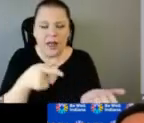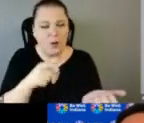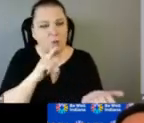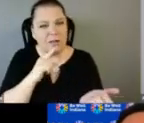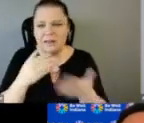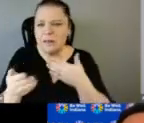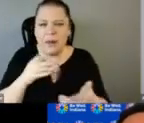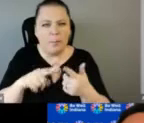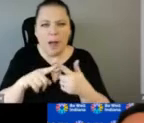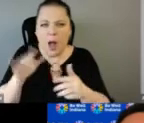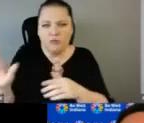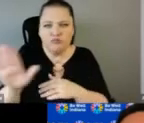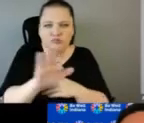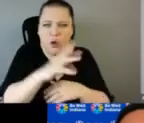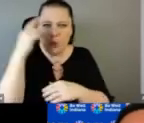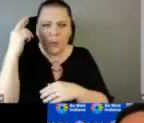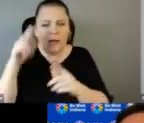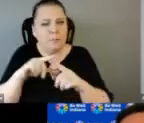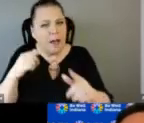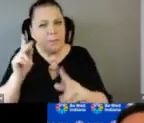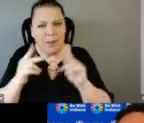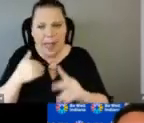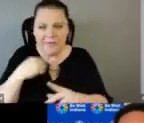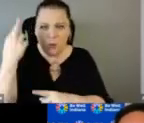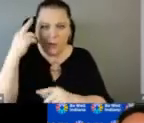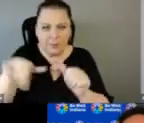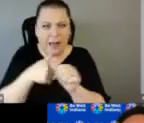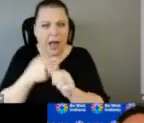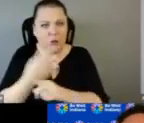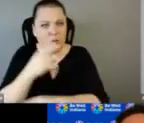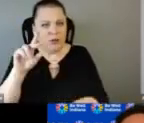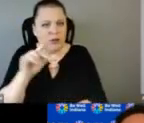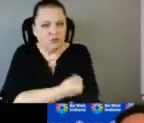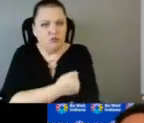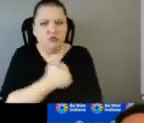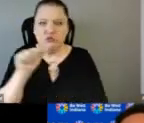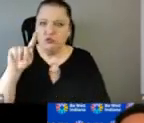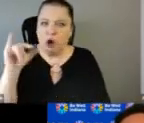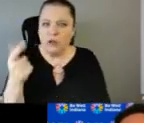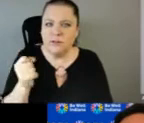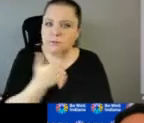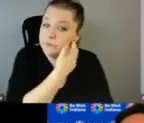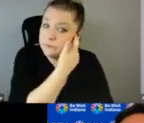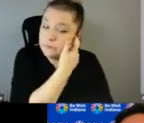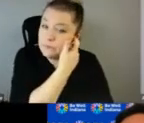always have to remember that people use drugs for reason. And it's not about you know, the